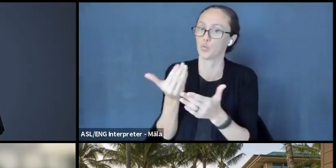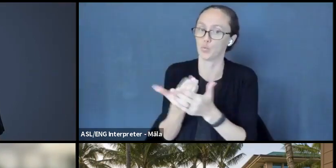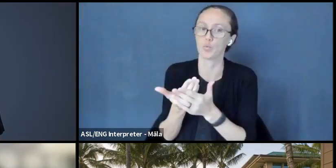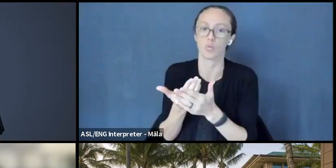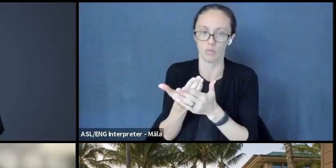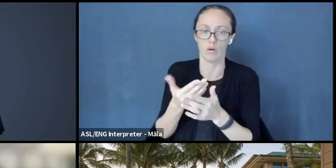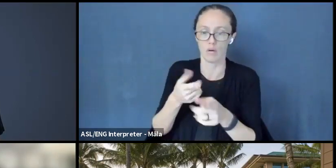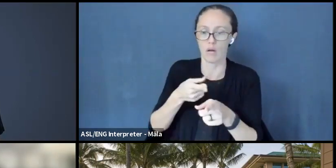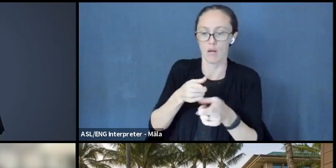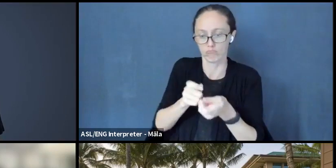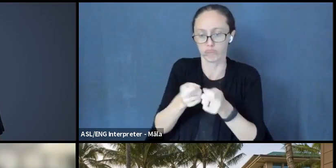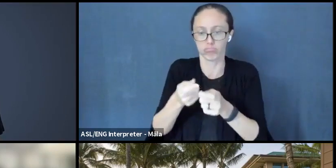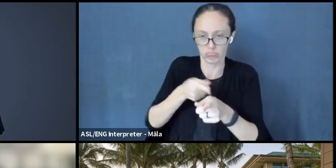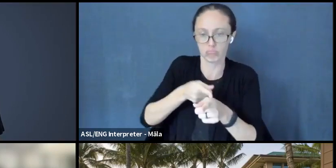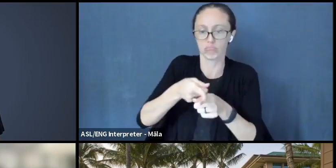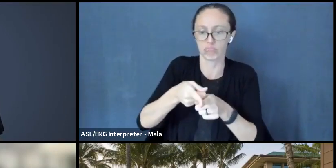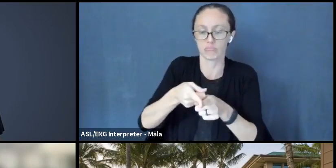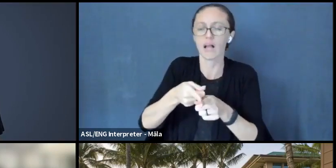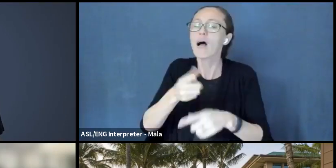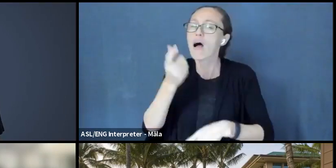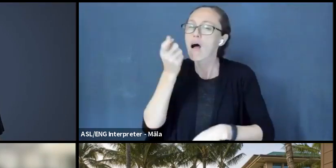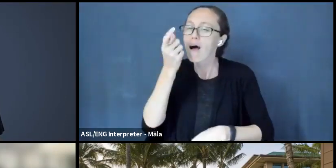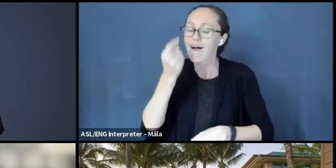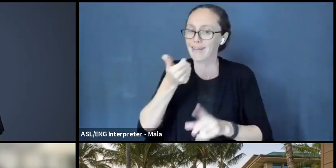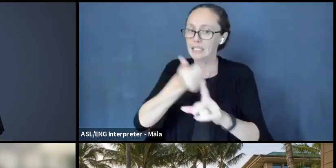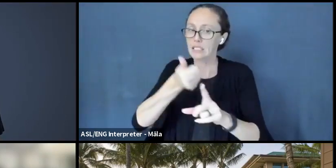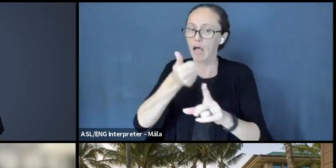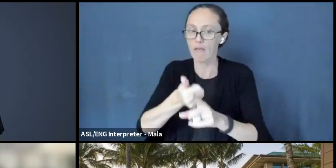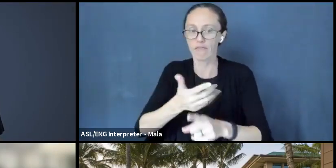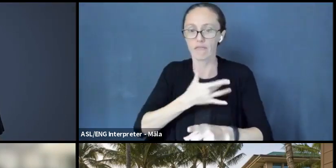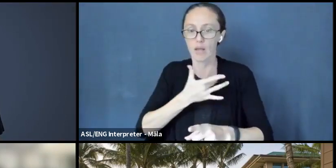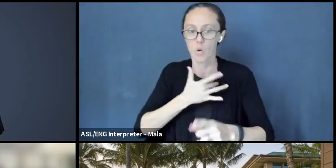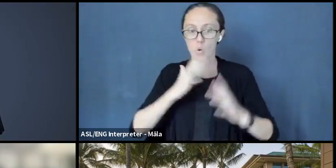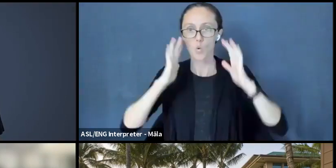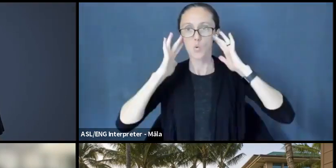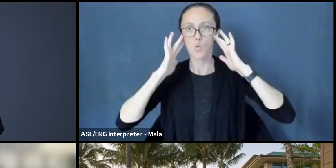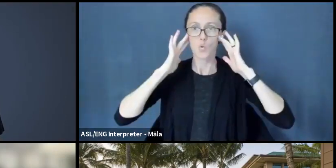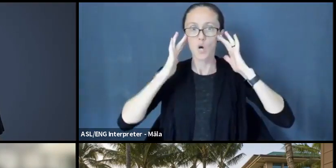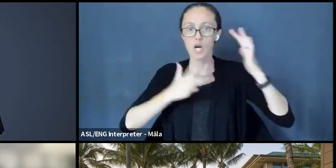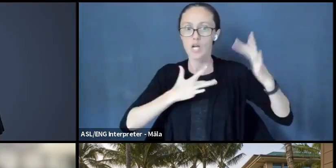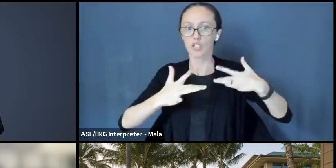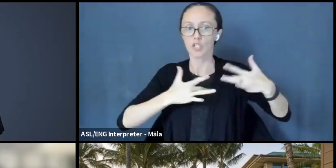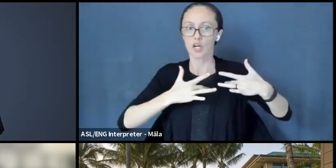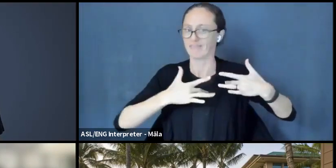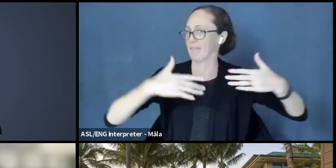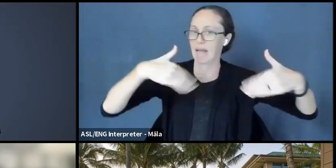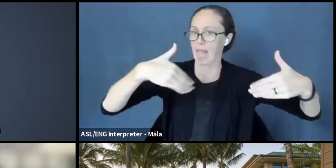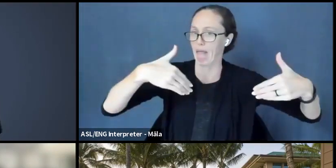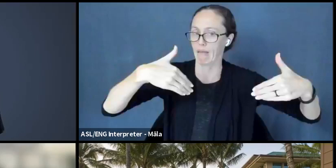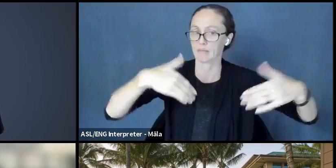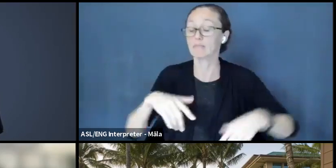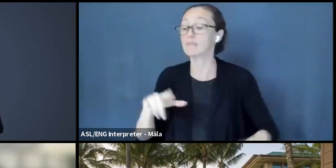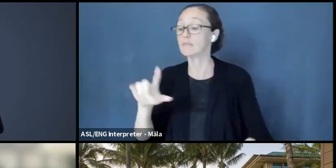It's not considered a variant of concern yet like the Delta variant, but it is emerging